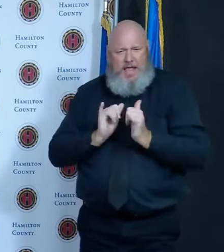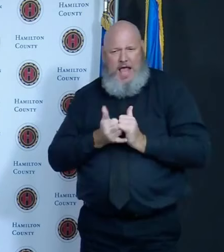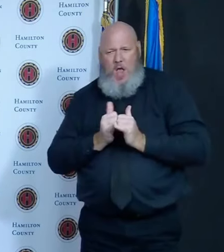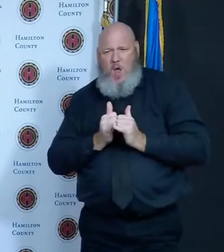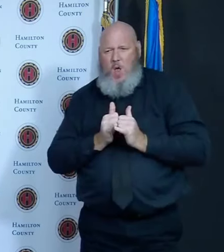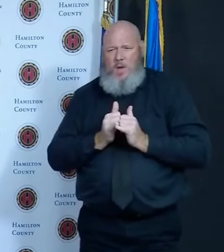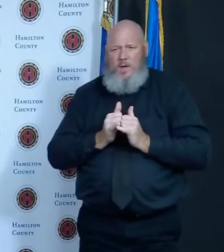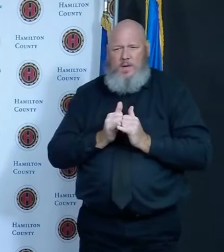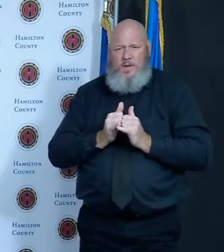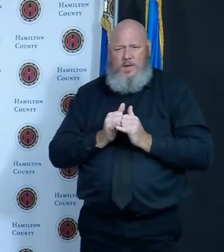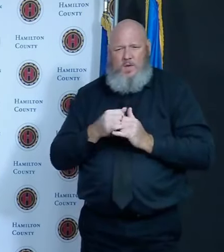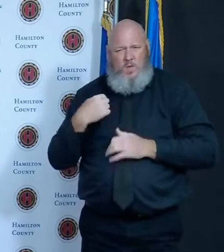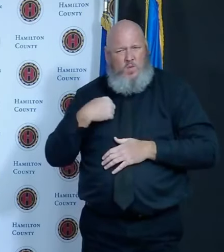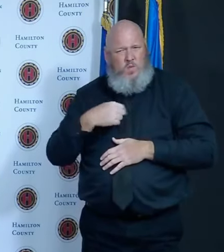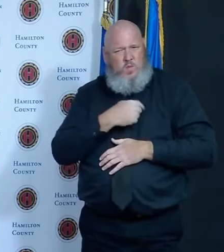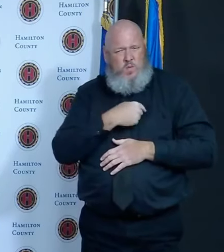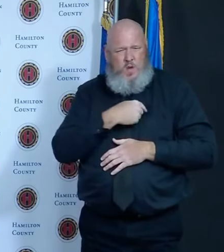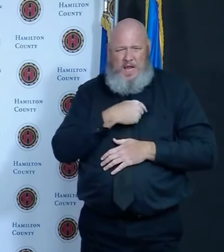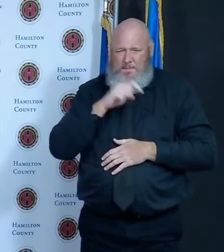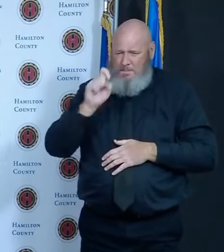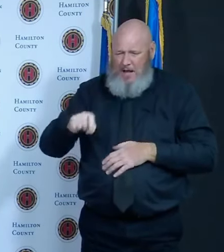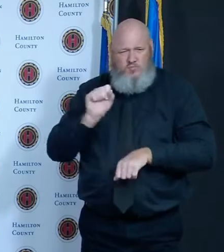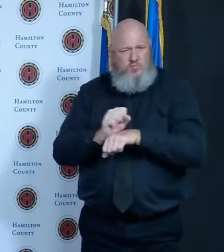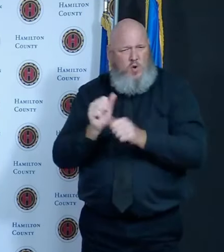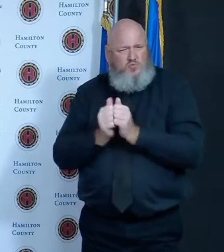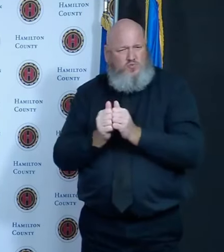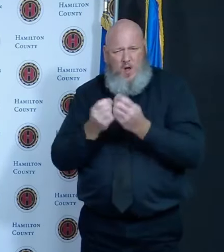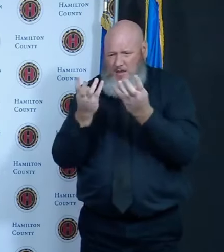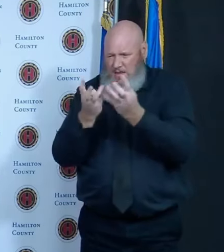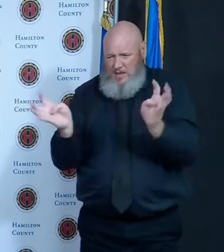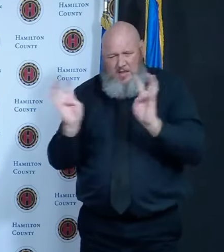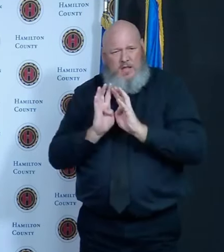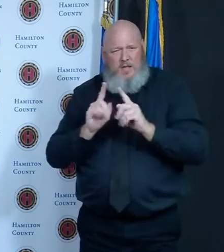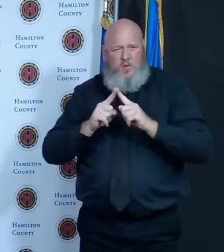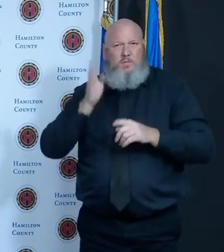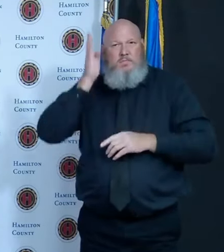has to be rowing together and so the premise of restart is to define action